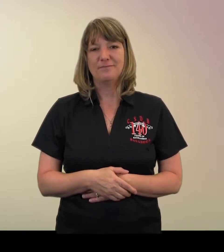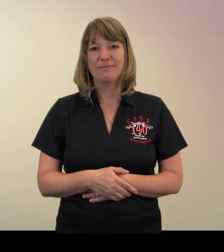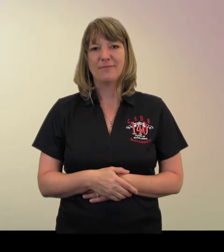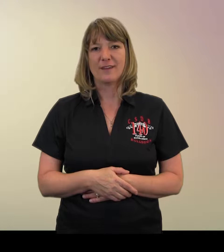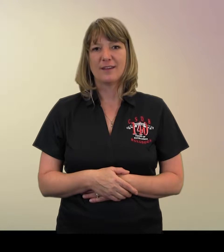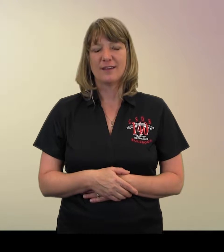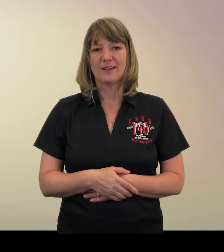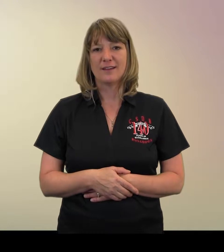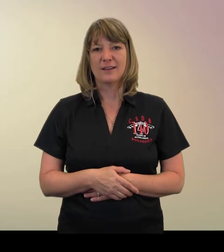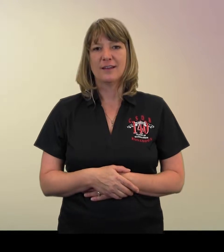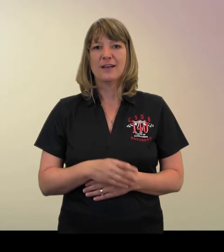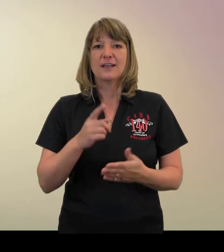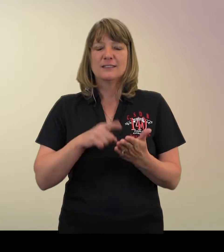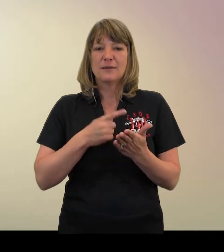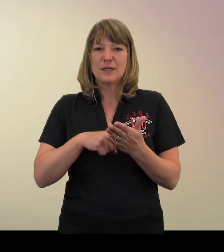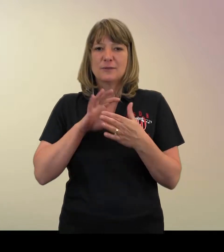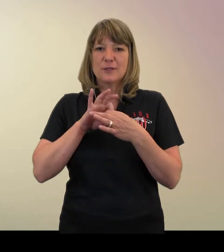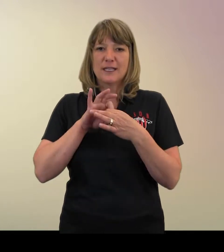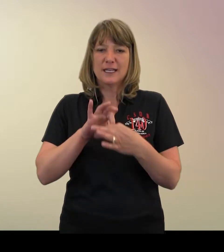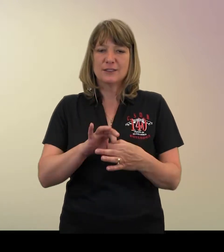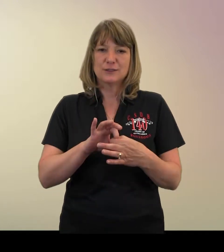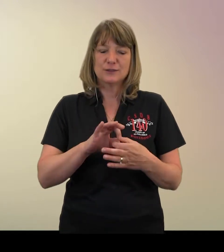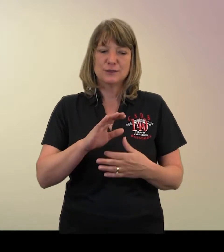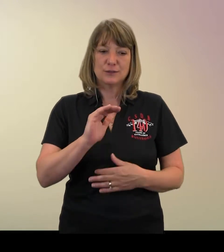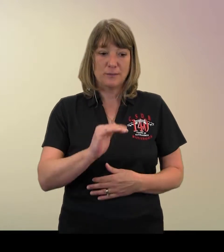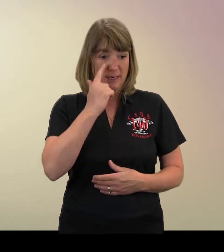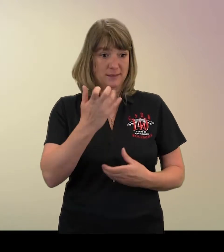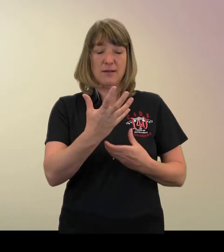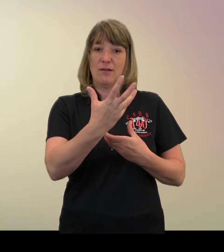Sometimes, it has to do with children, because autism